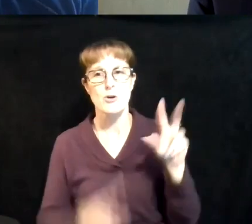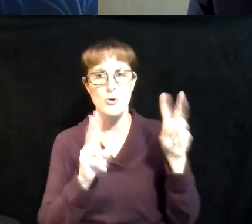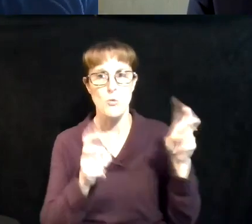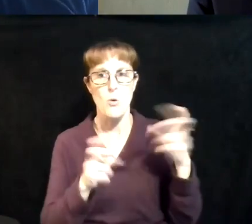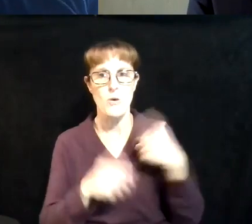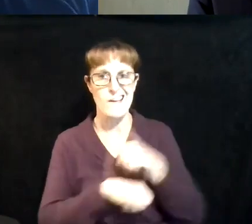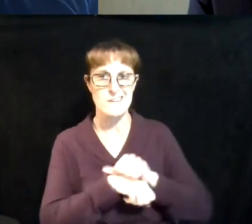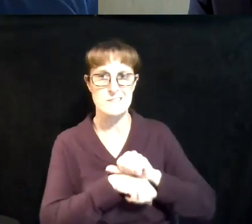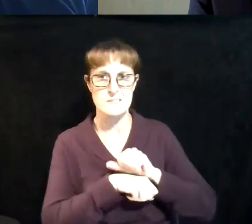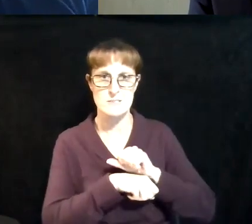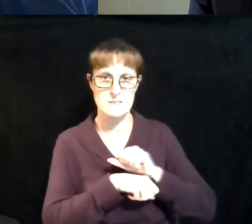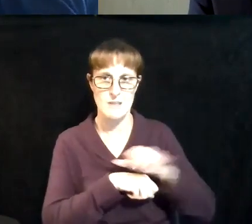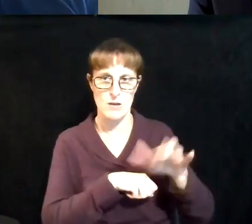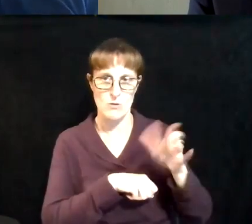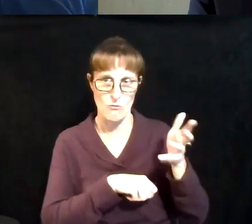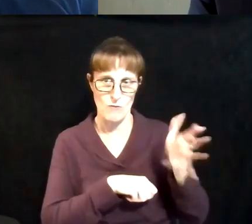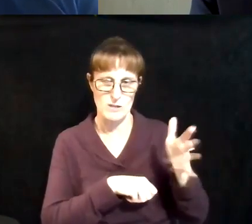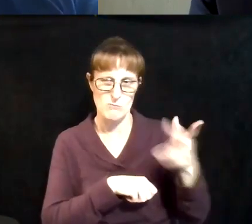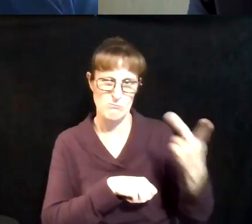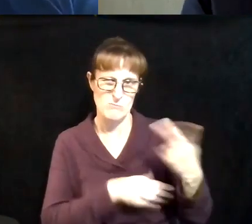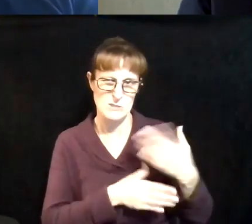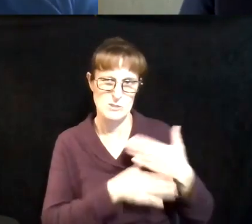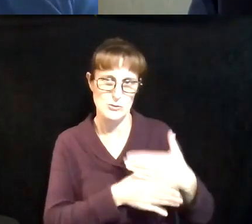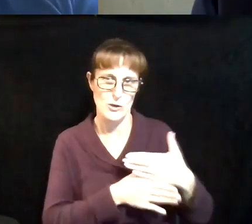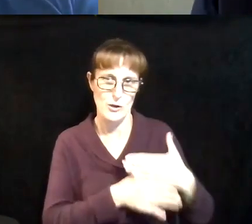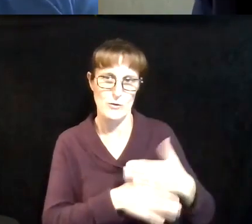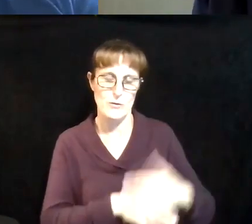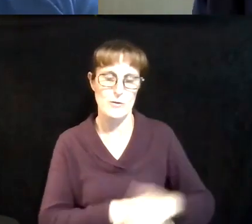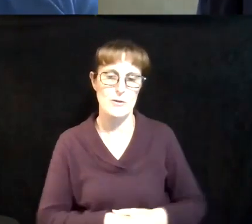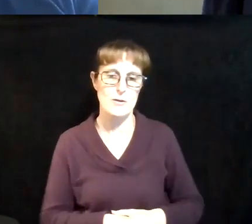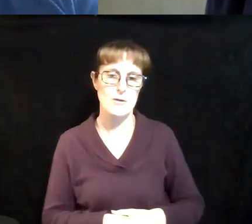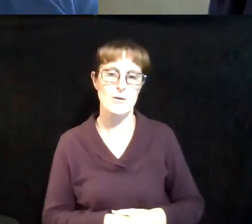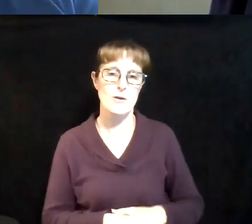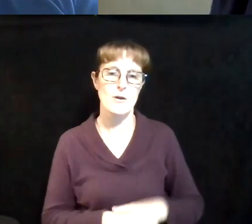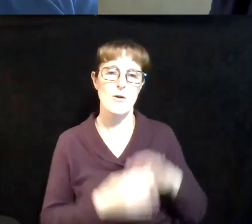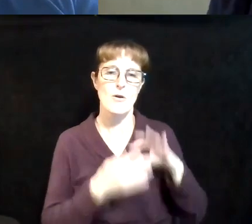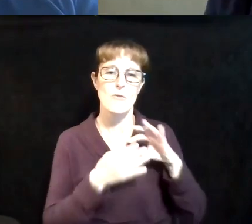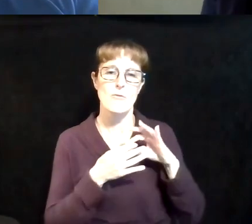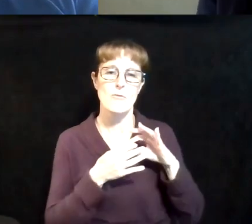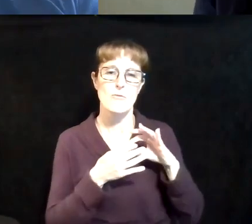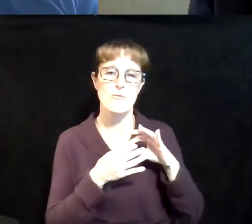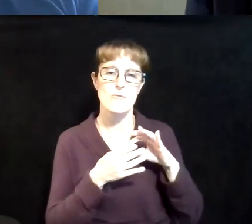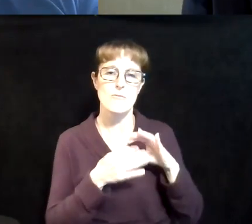was related, again, context.